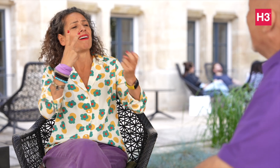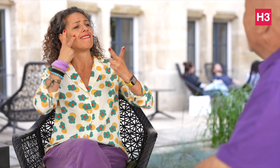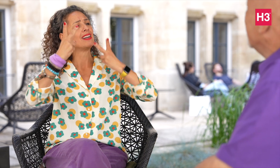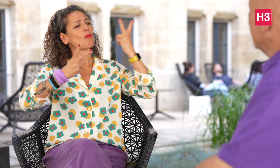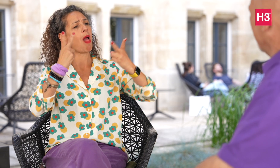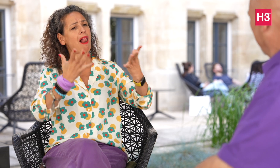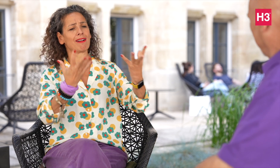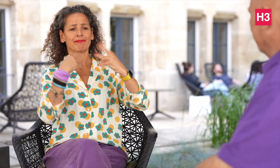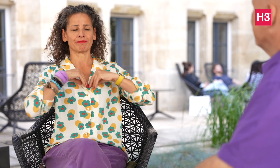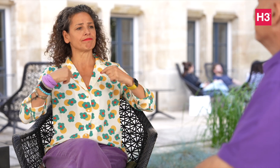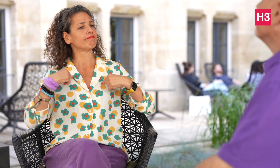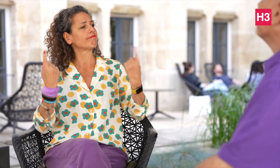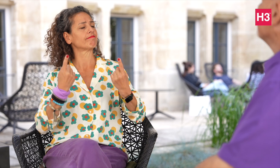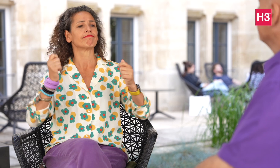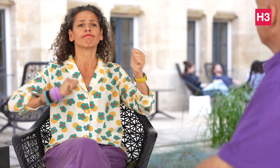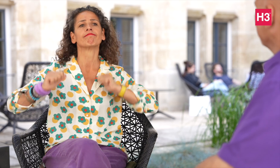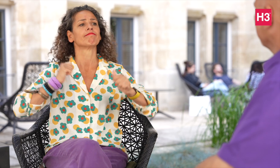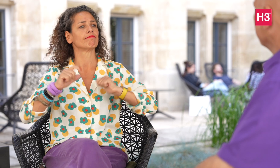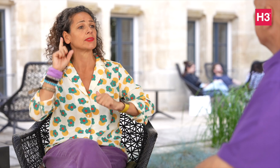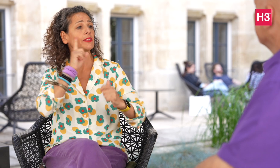which had a big impact on me.